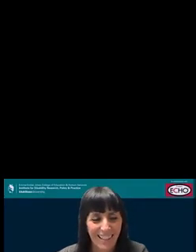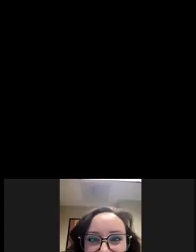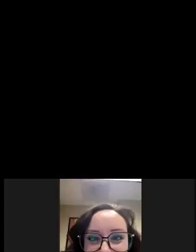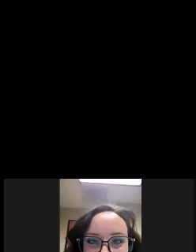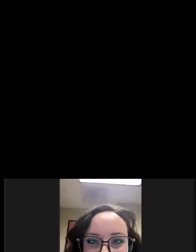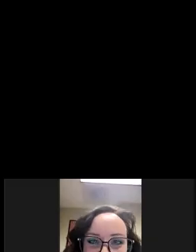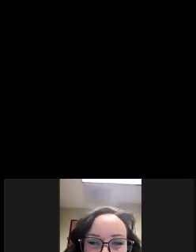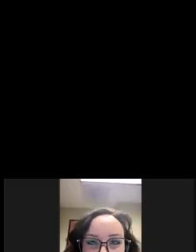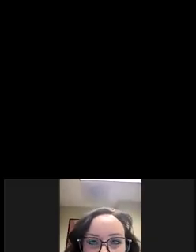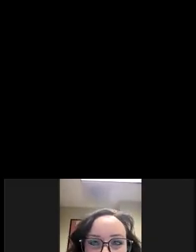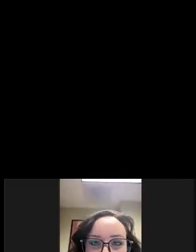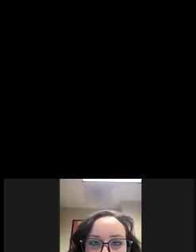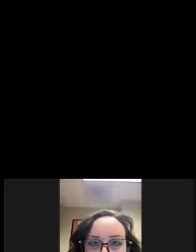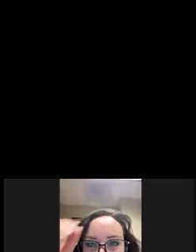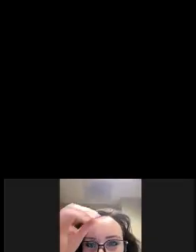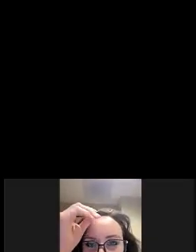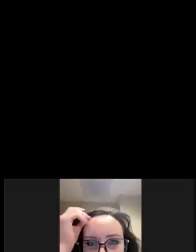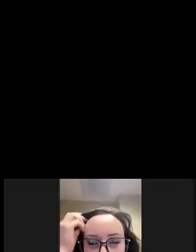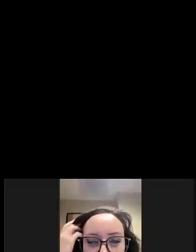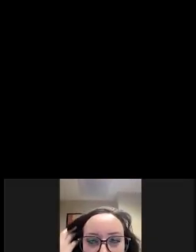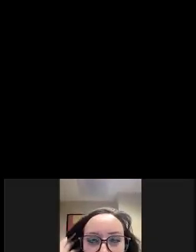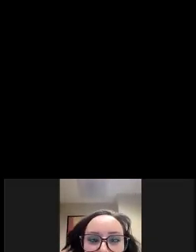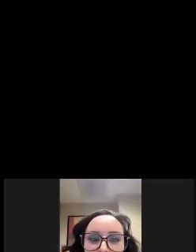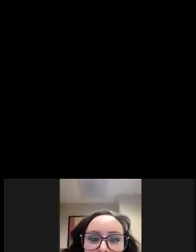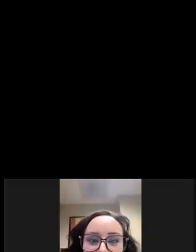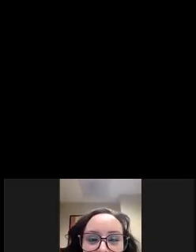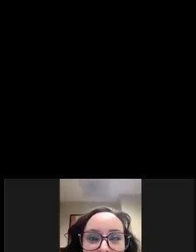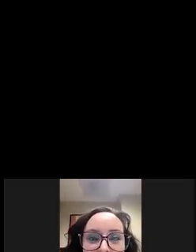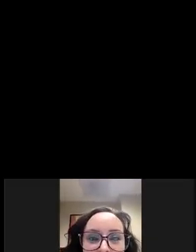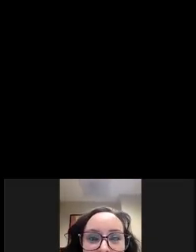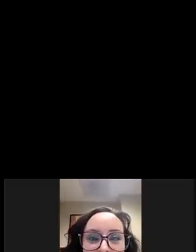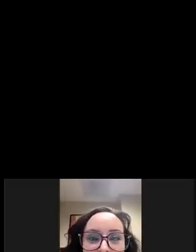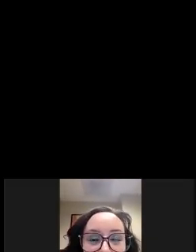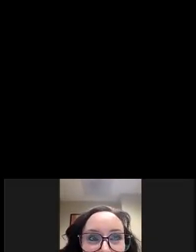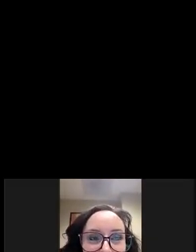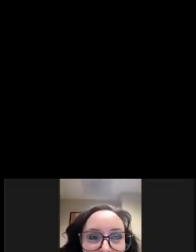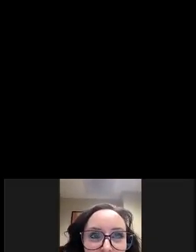Andi: so this is Ava at Halloween. Um, Halloween is a